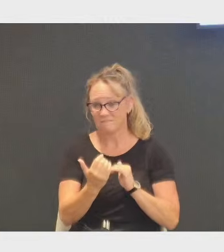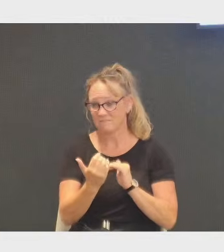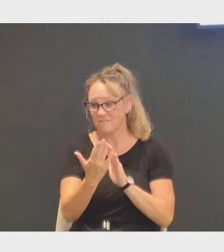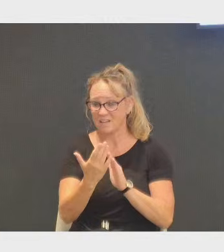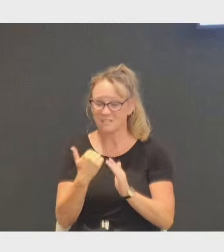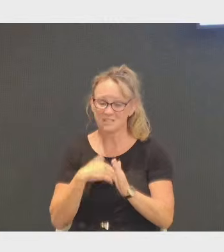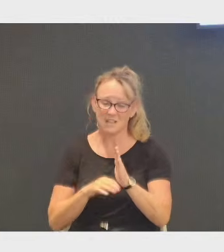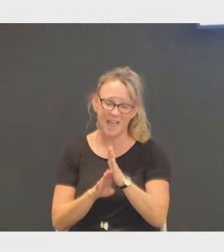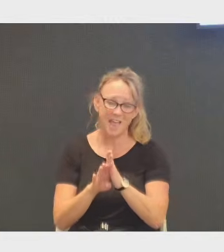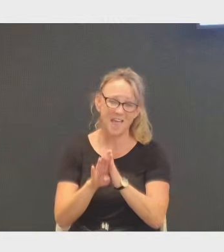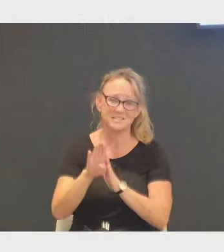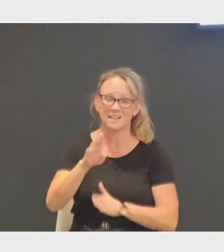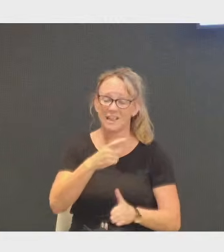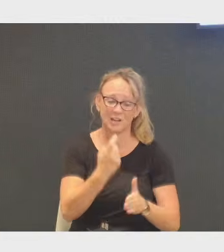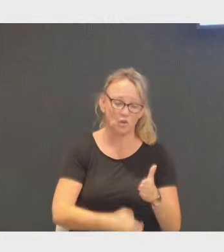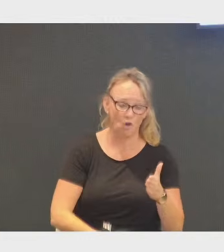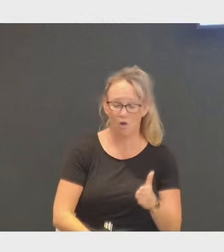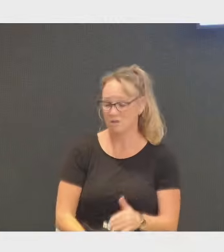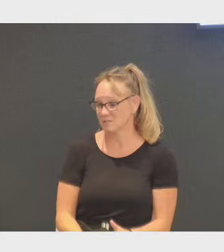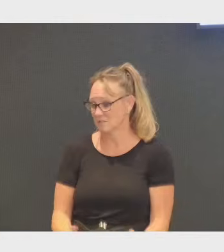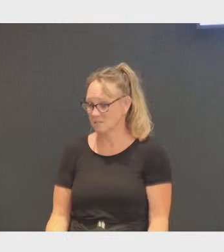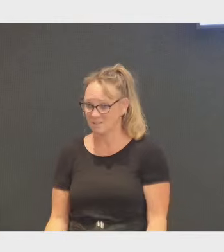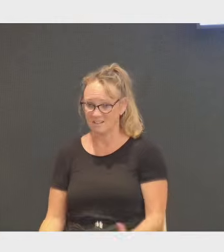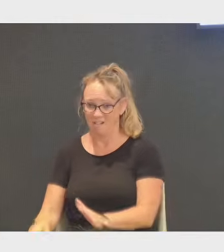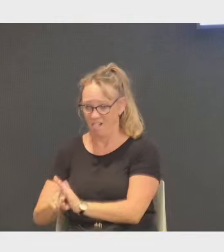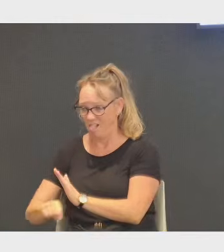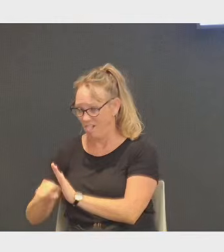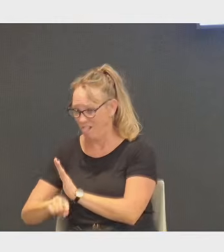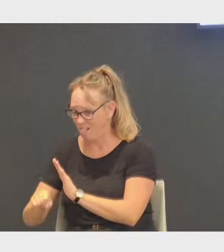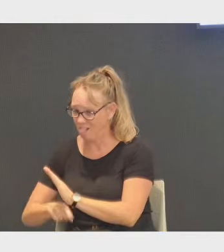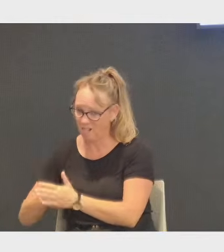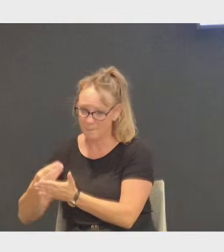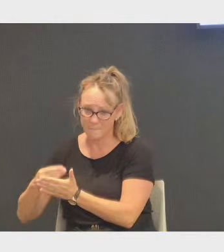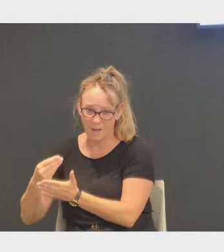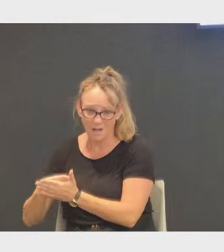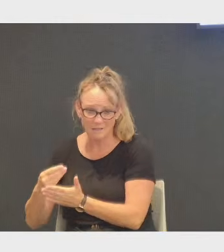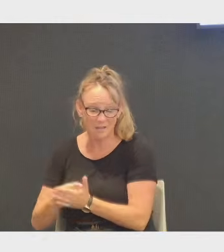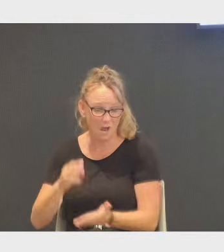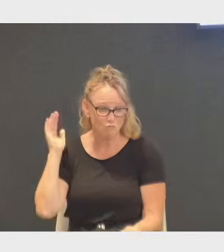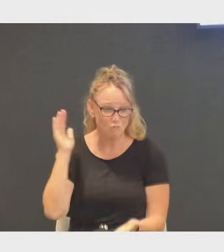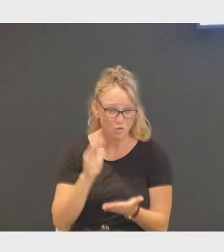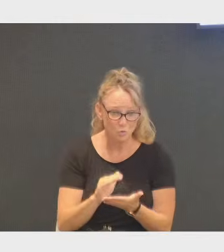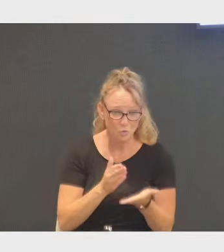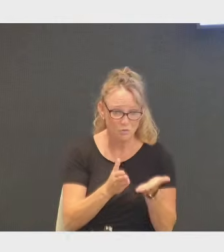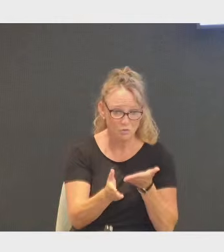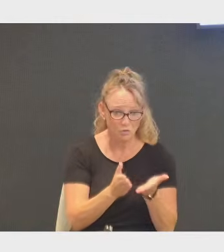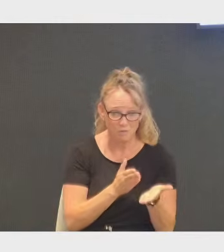costs driving deficits, reducing availability of services, and higher long-term costs.